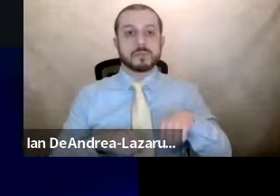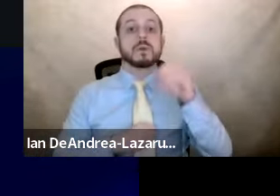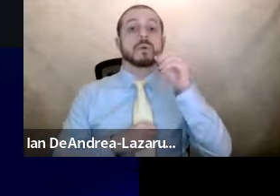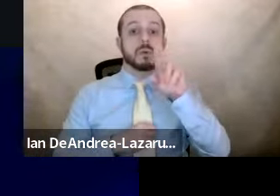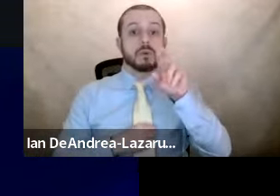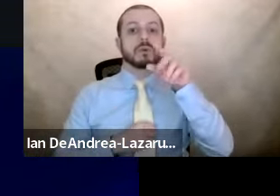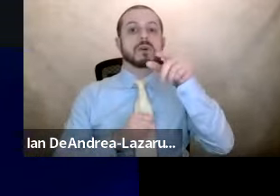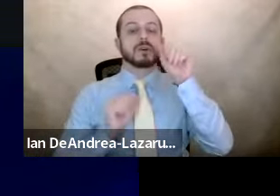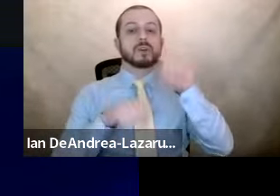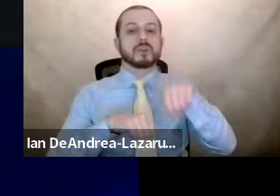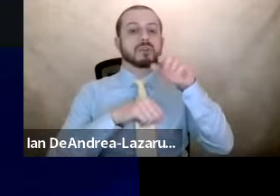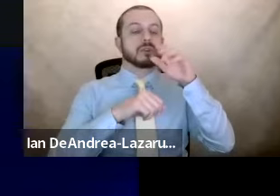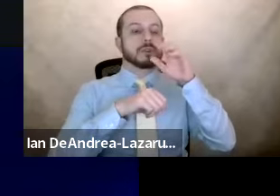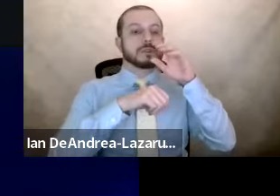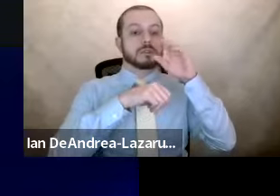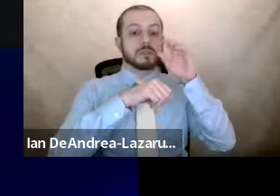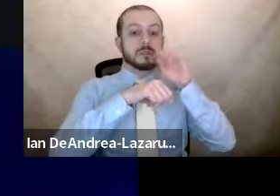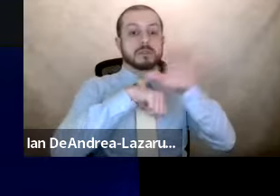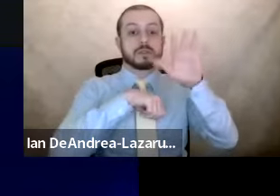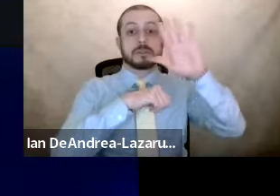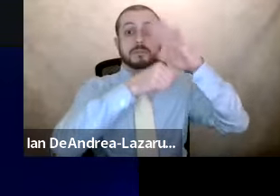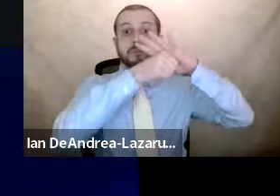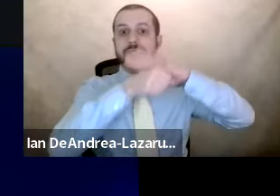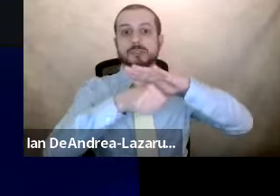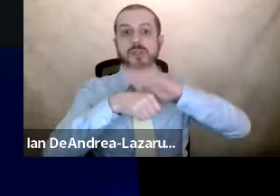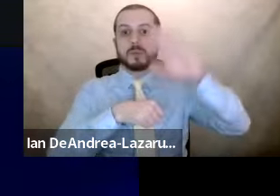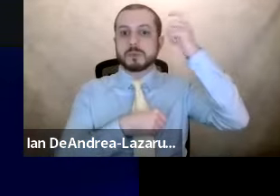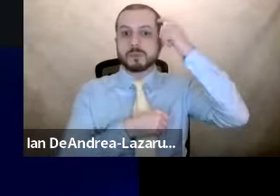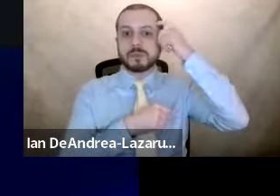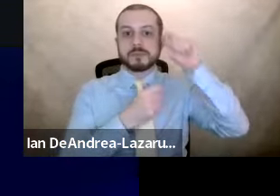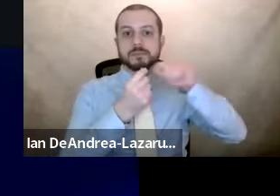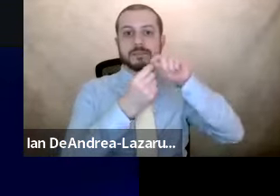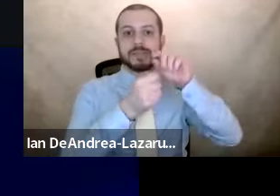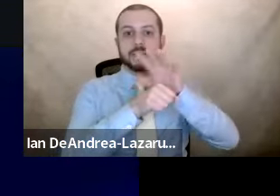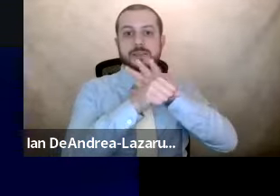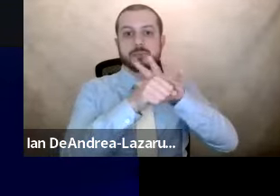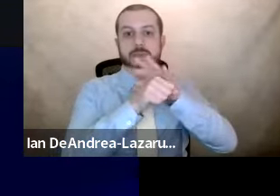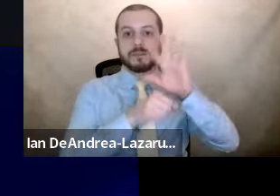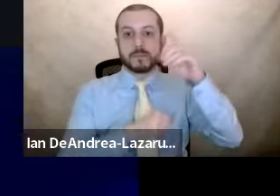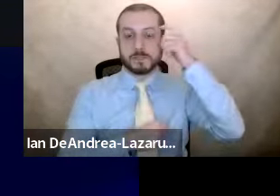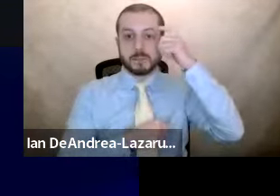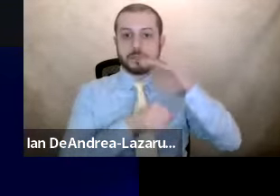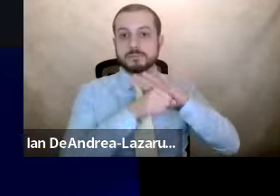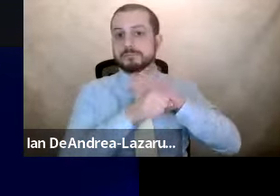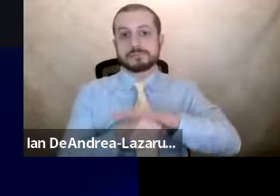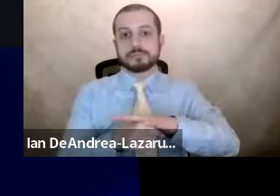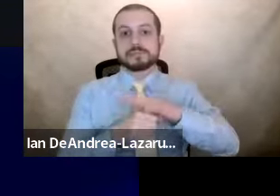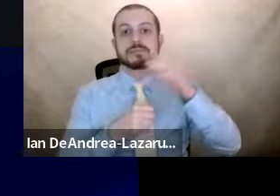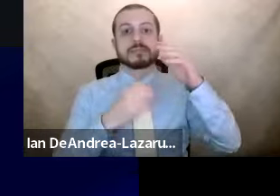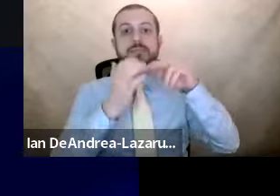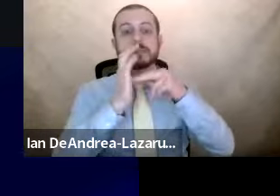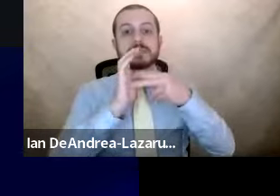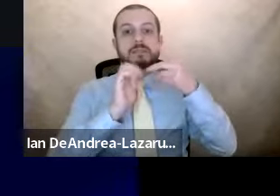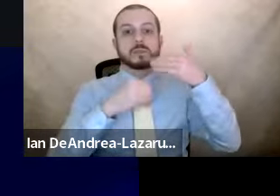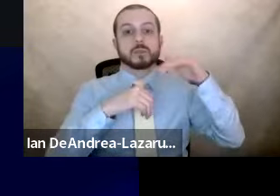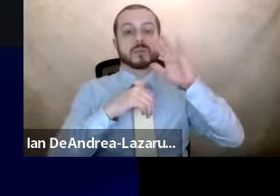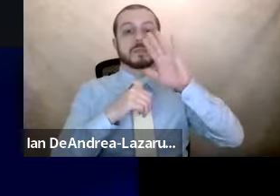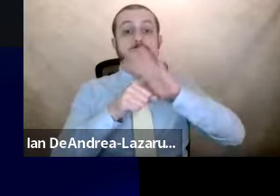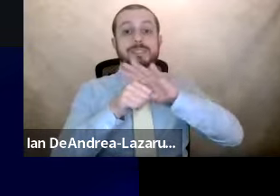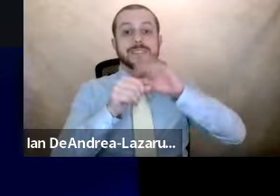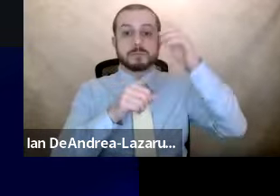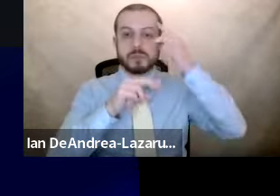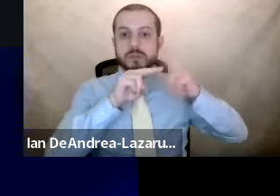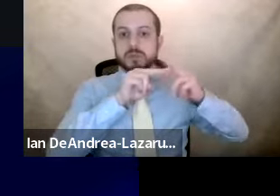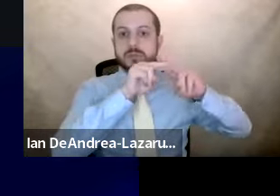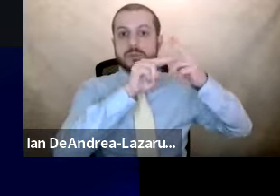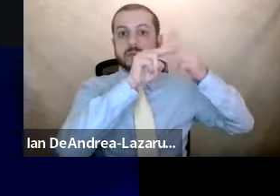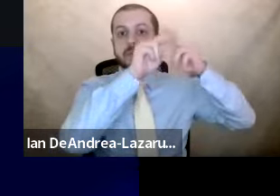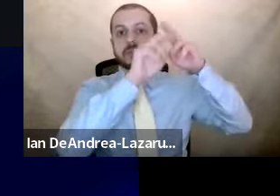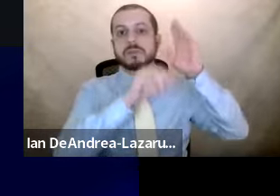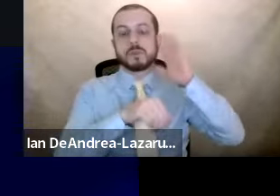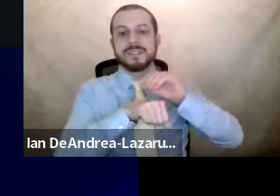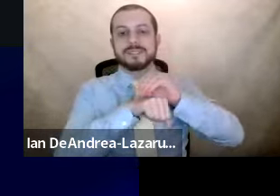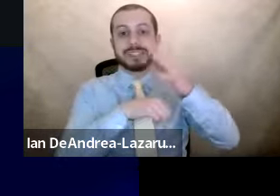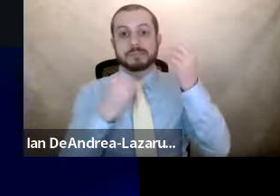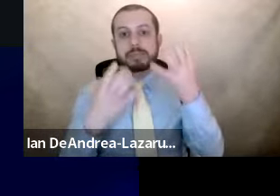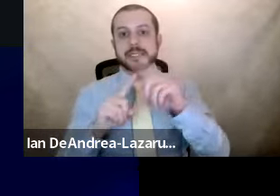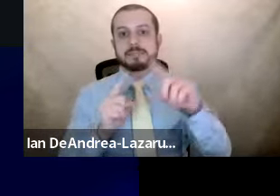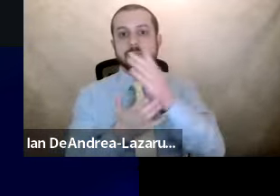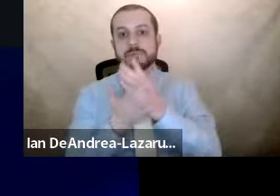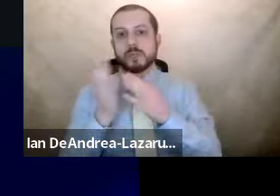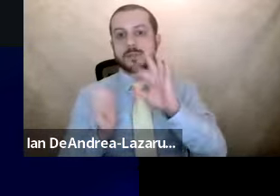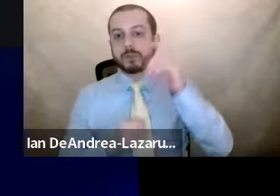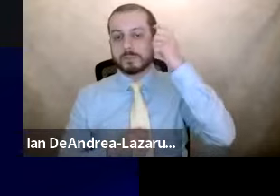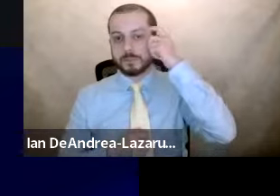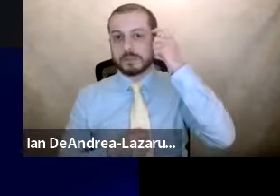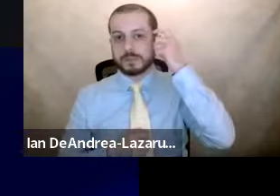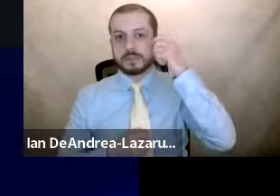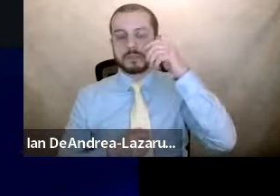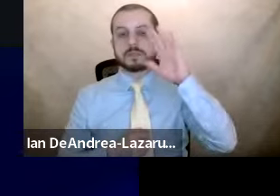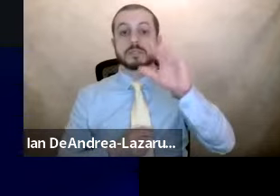Your brain has vessels all around it and if one were to burst and start bleeding in the brain -- and that can happen outside of the brain or within the brain matter, and both of those two have separate effects on the brain.